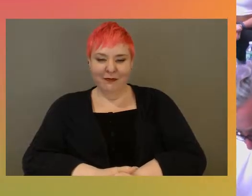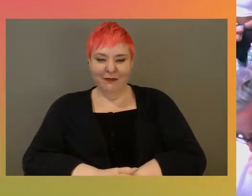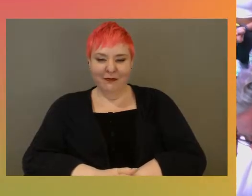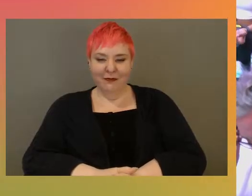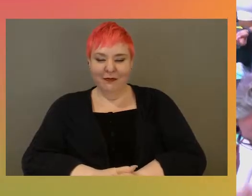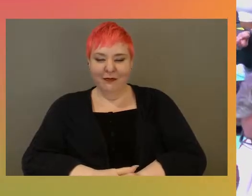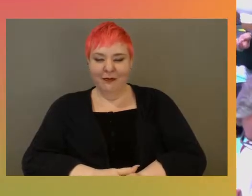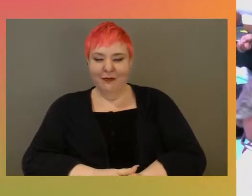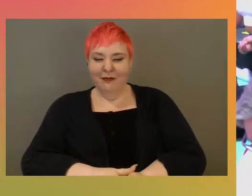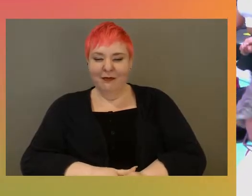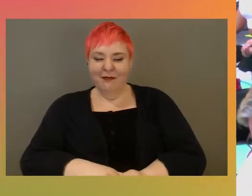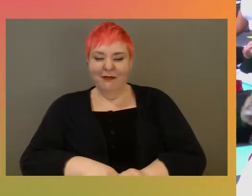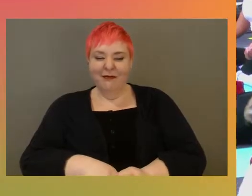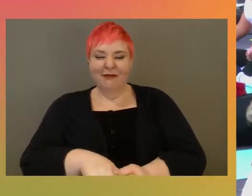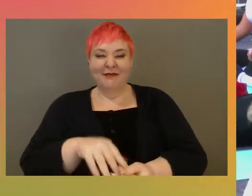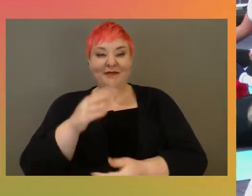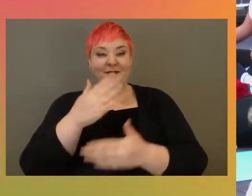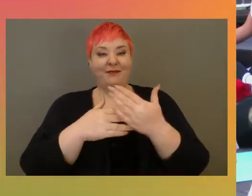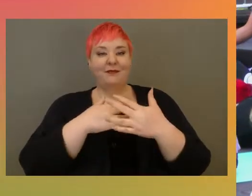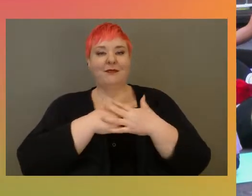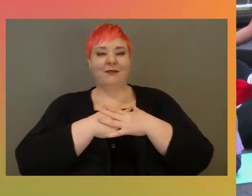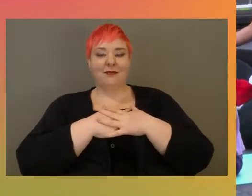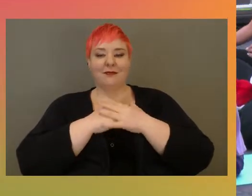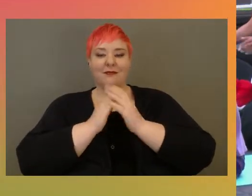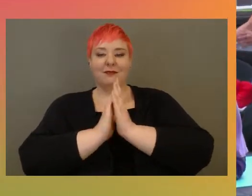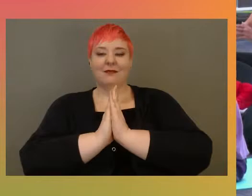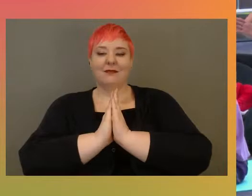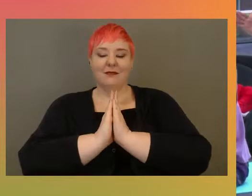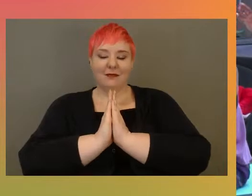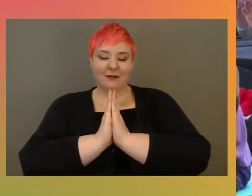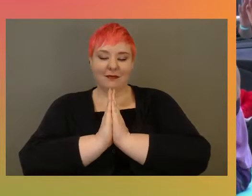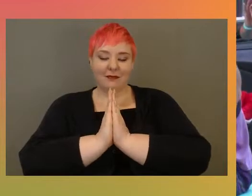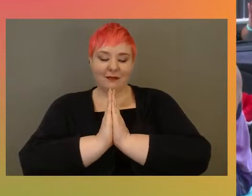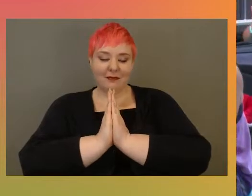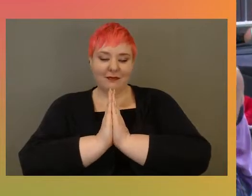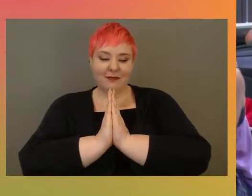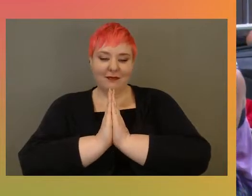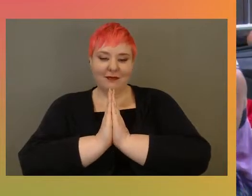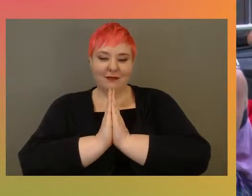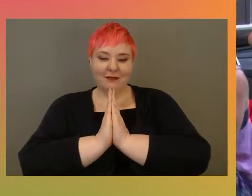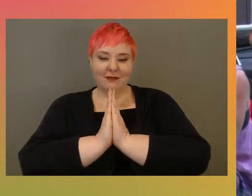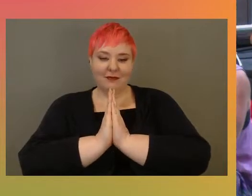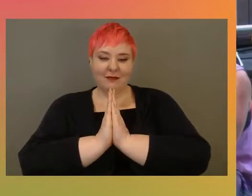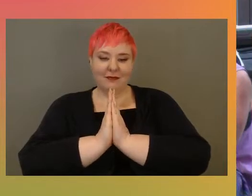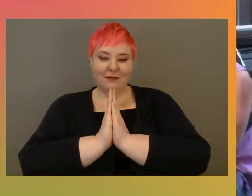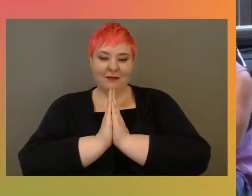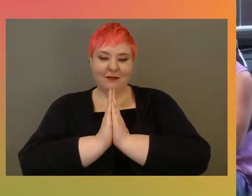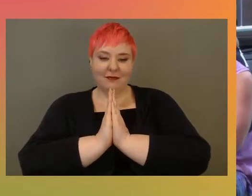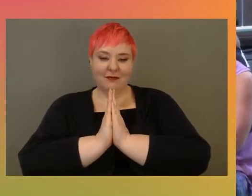BEAUTY, THAT LOVE, THAT GRATITUDE.